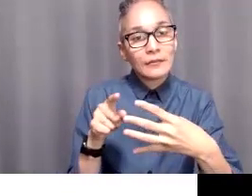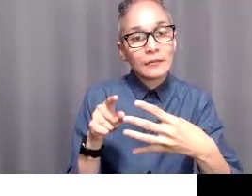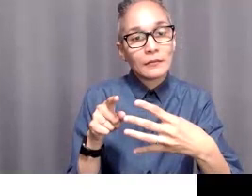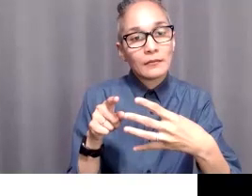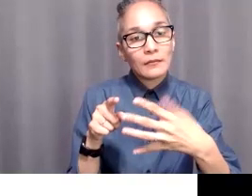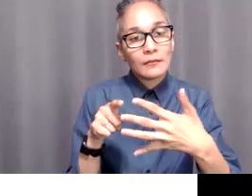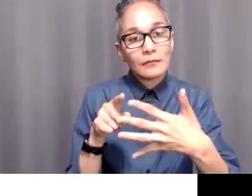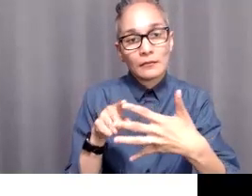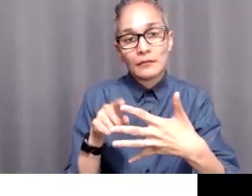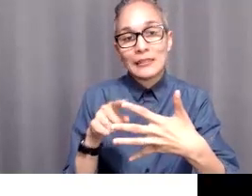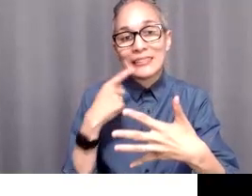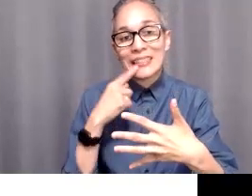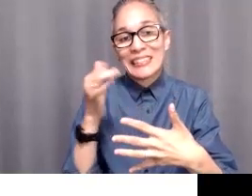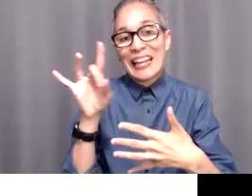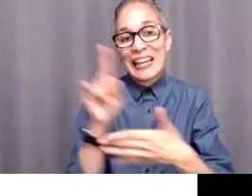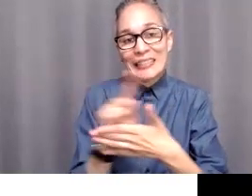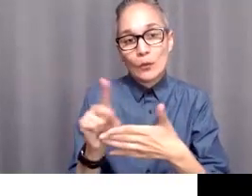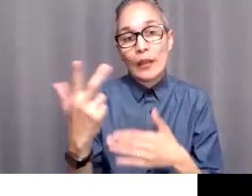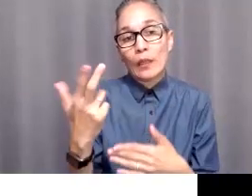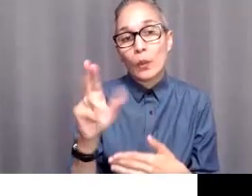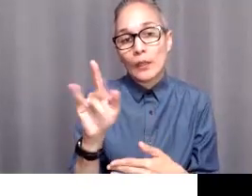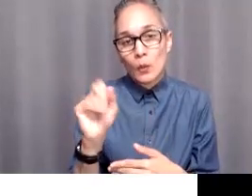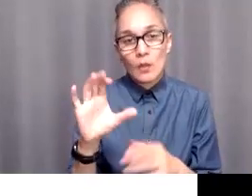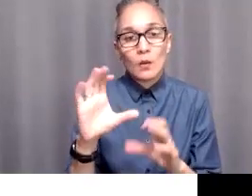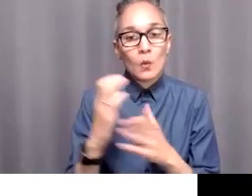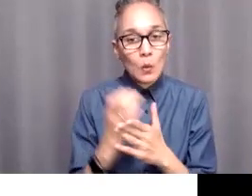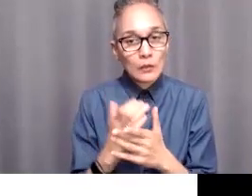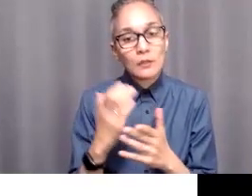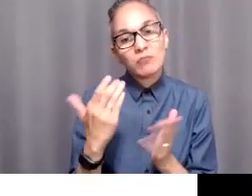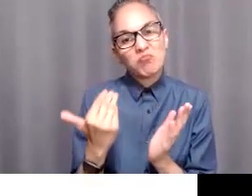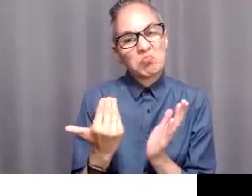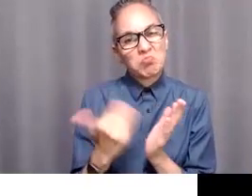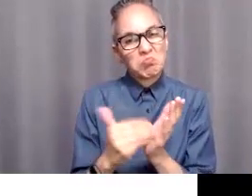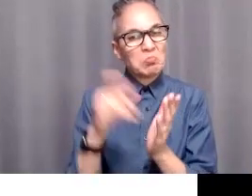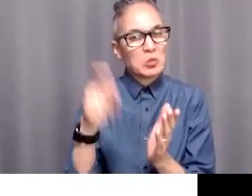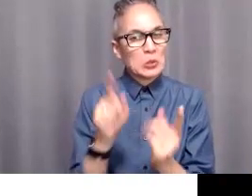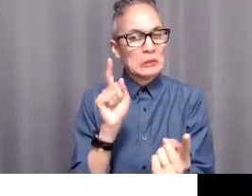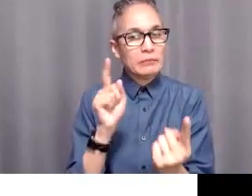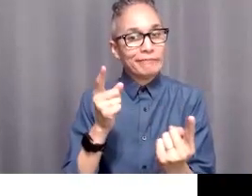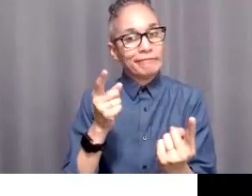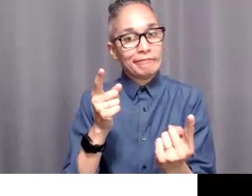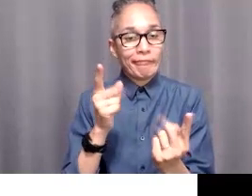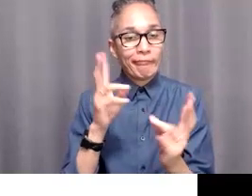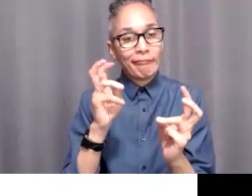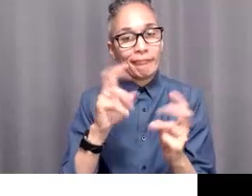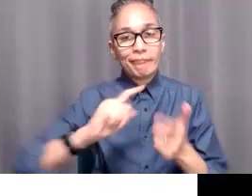the minimum required weekly interaction frequency is twice a week. And so you must engage in at least two different types